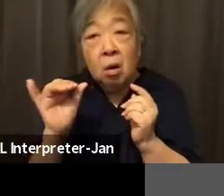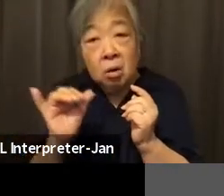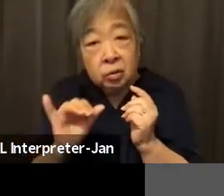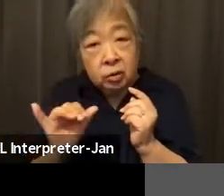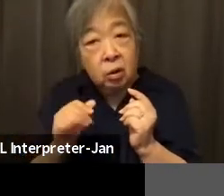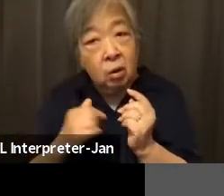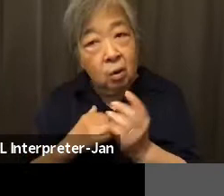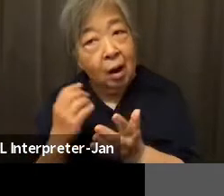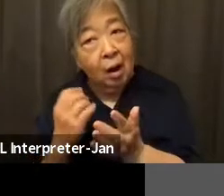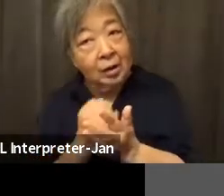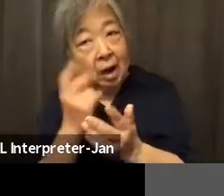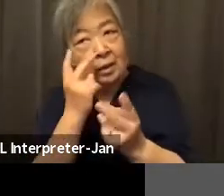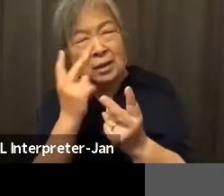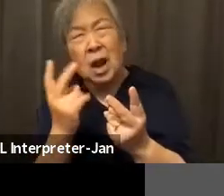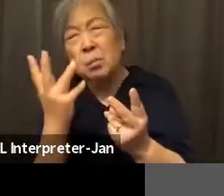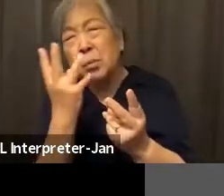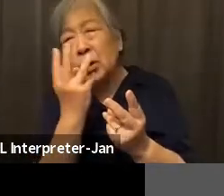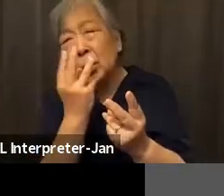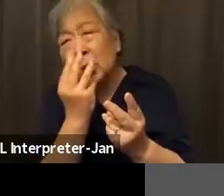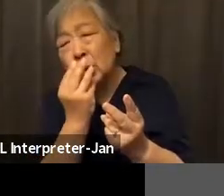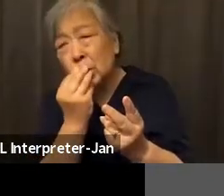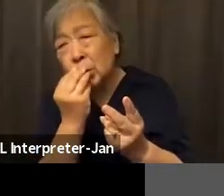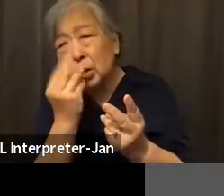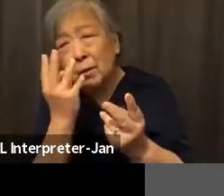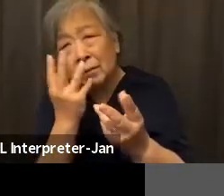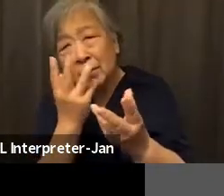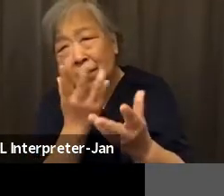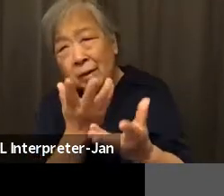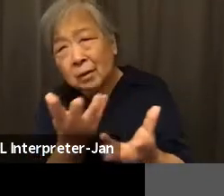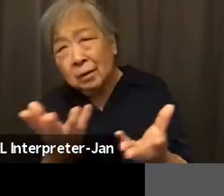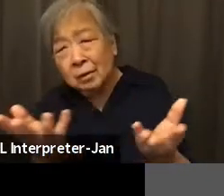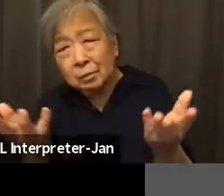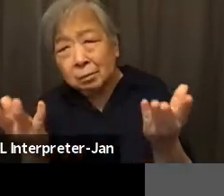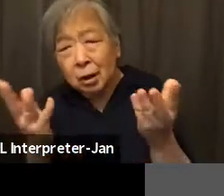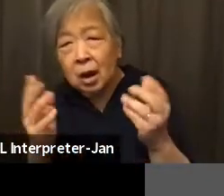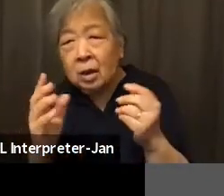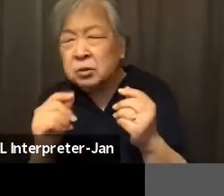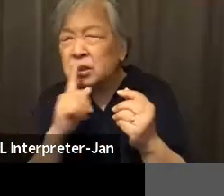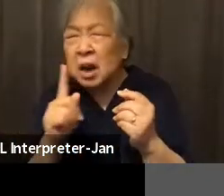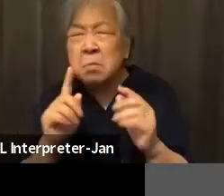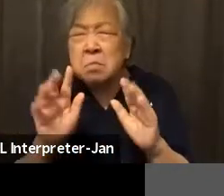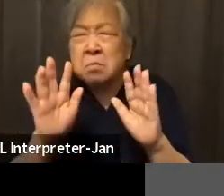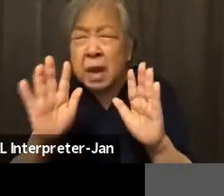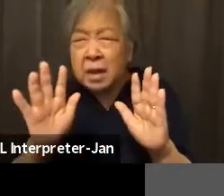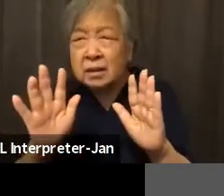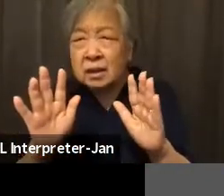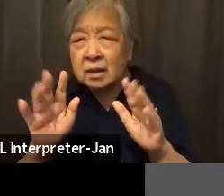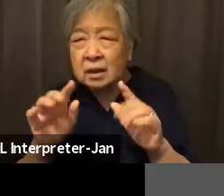see a beautiful farm as well and it was just amazing being in nature, being centered and also